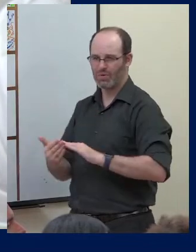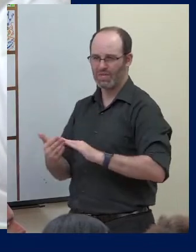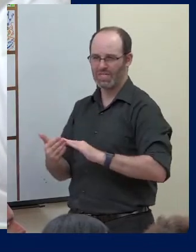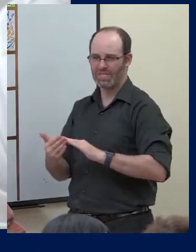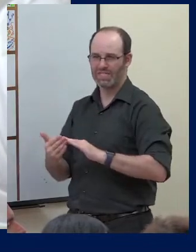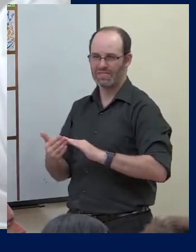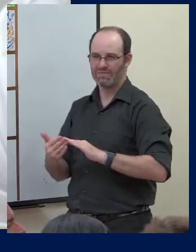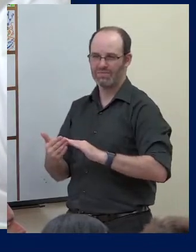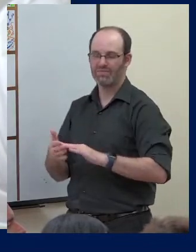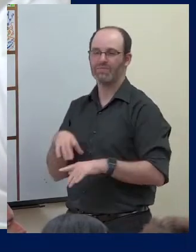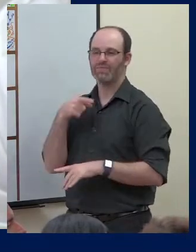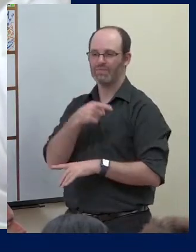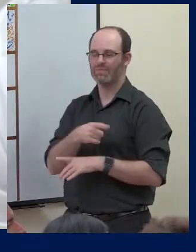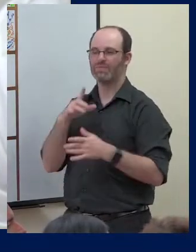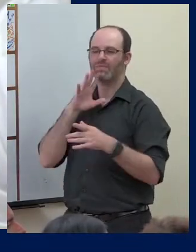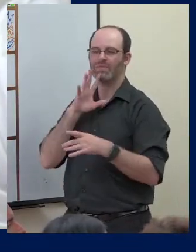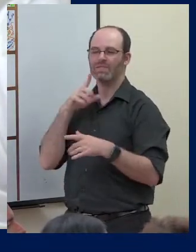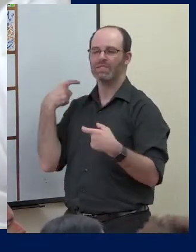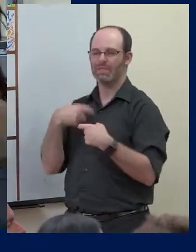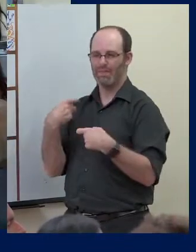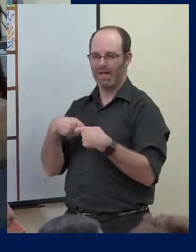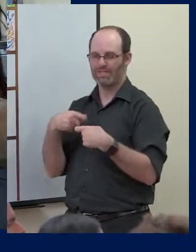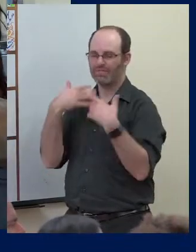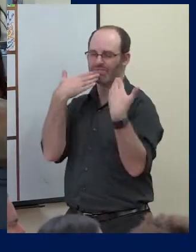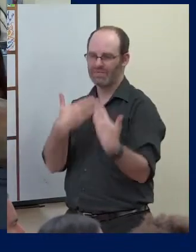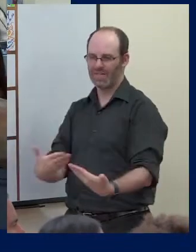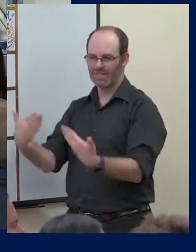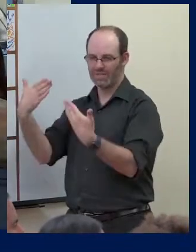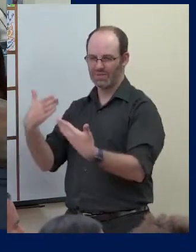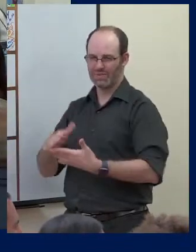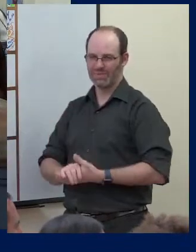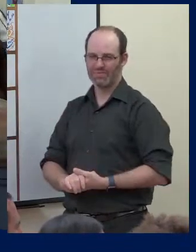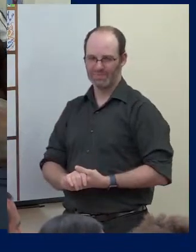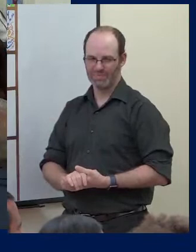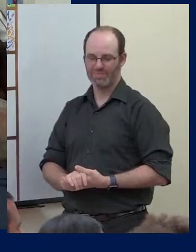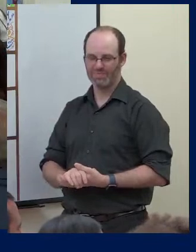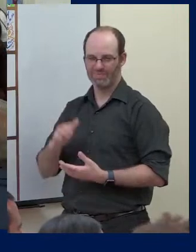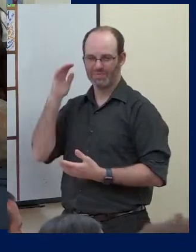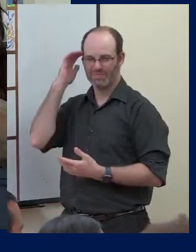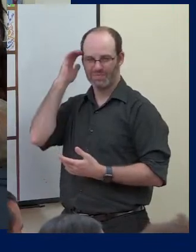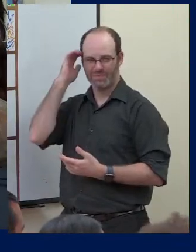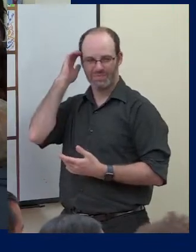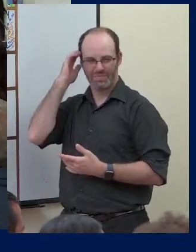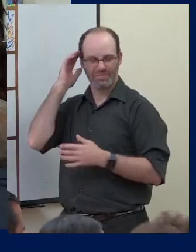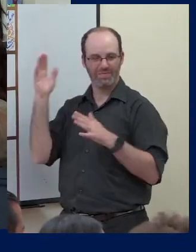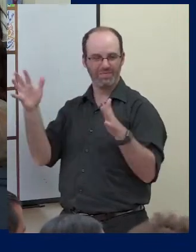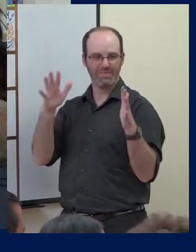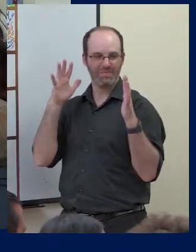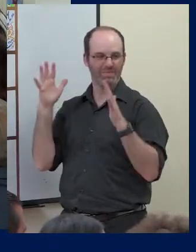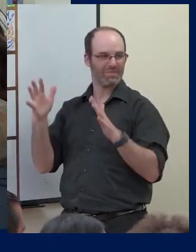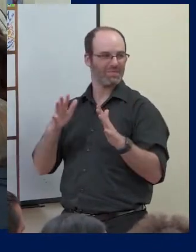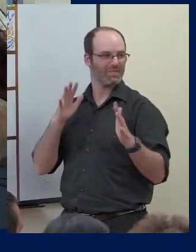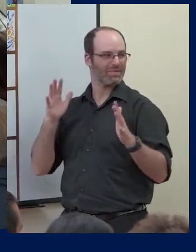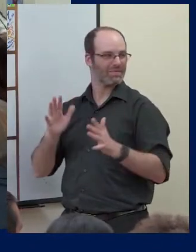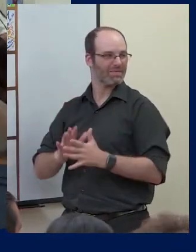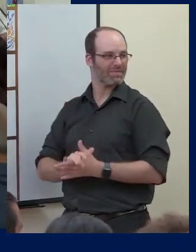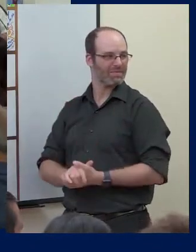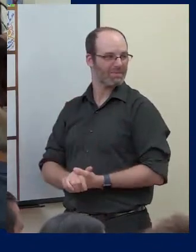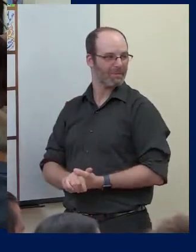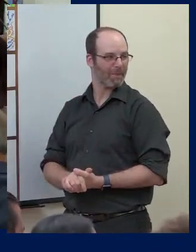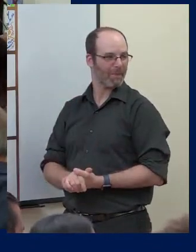[speaking Spanish]